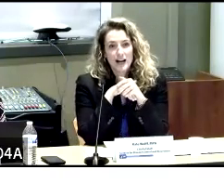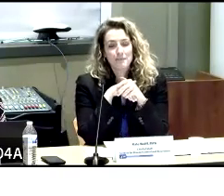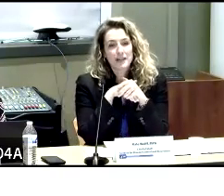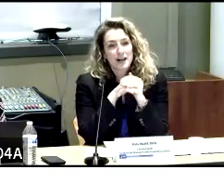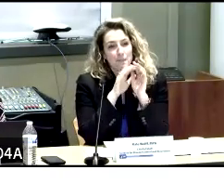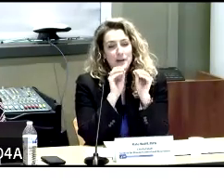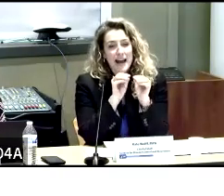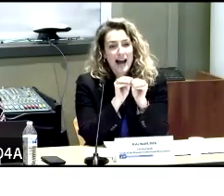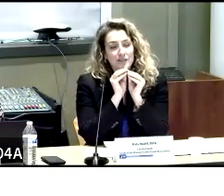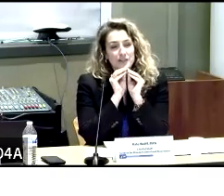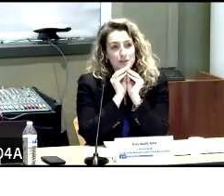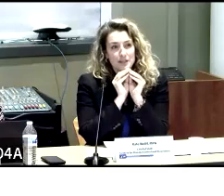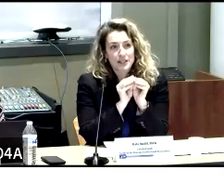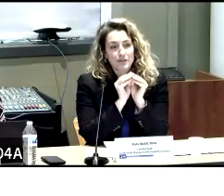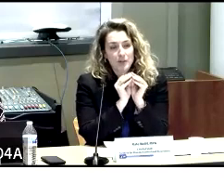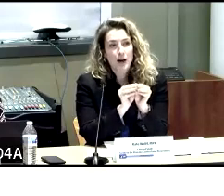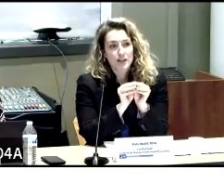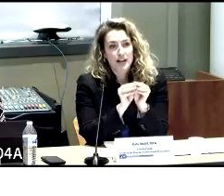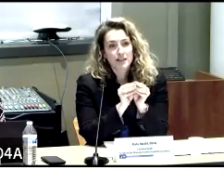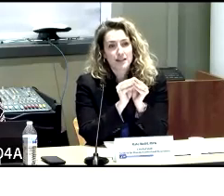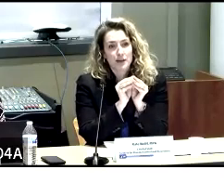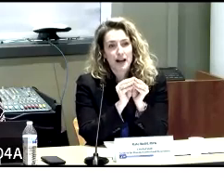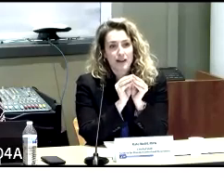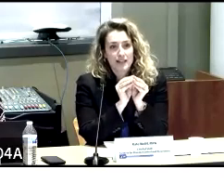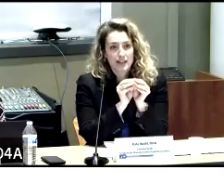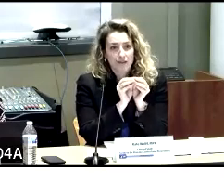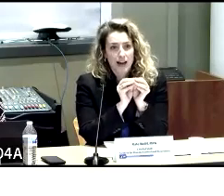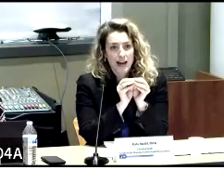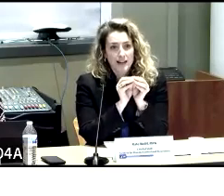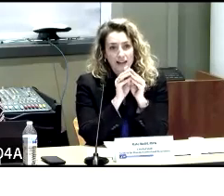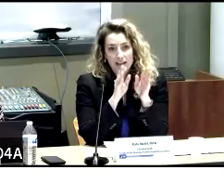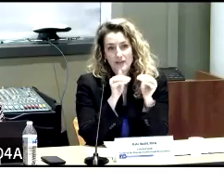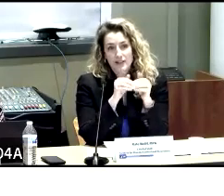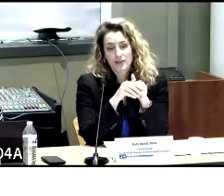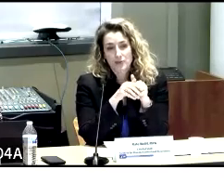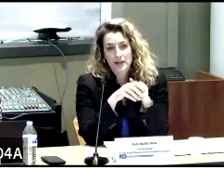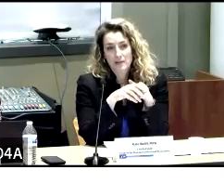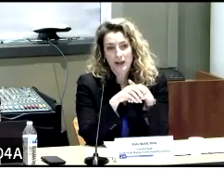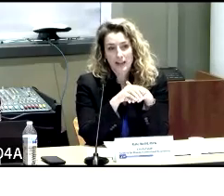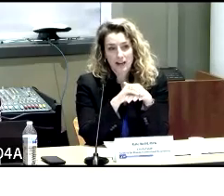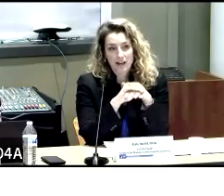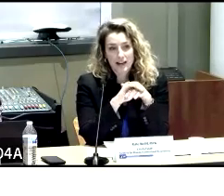But we have specific projects that we have identified in these three bucket areas